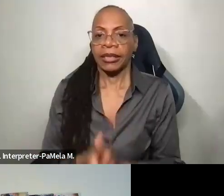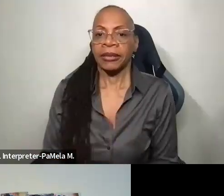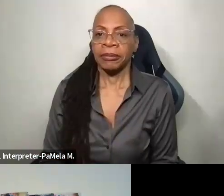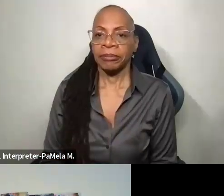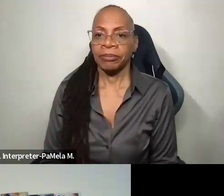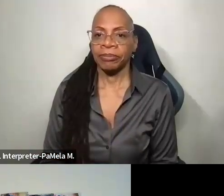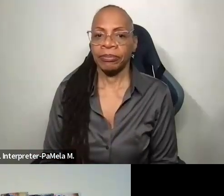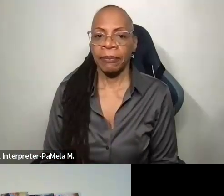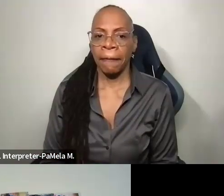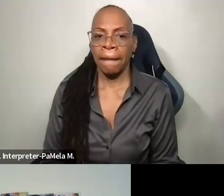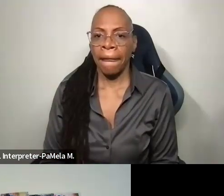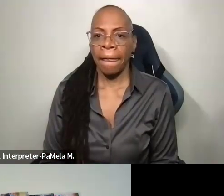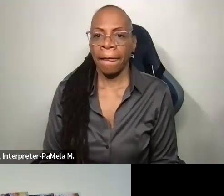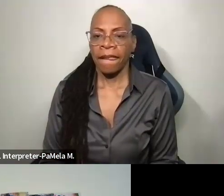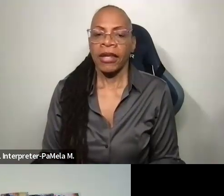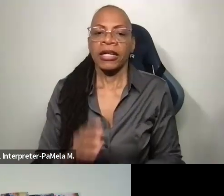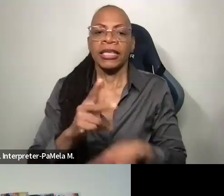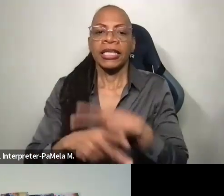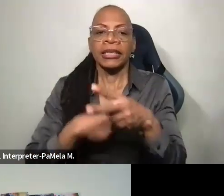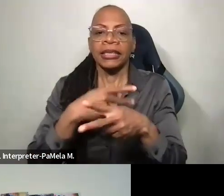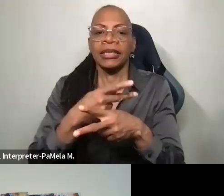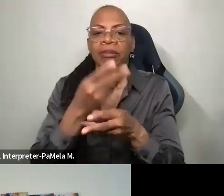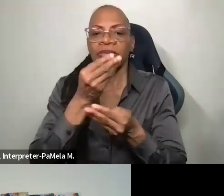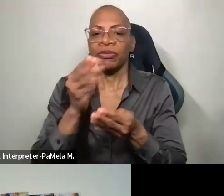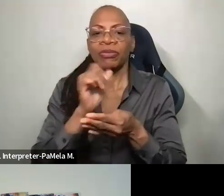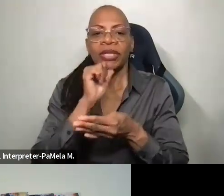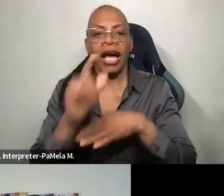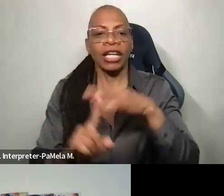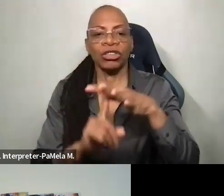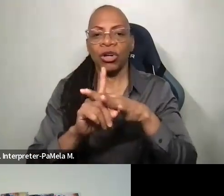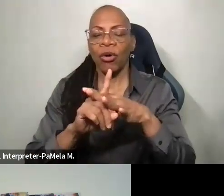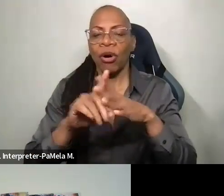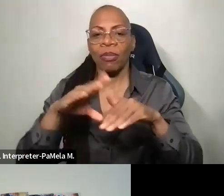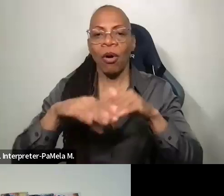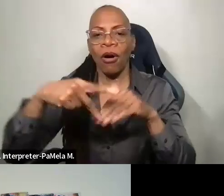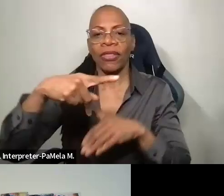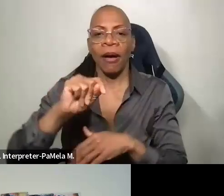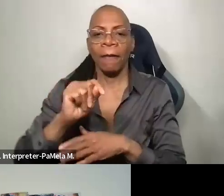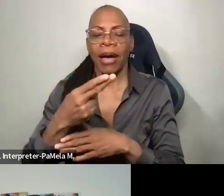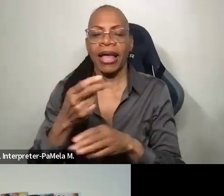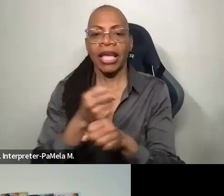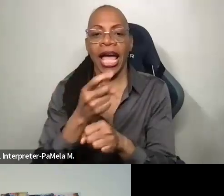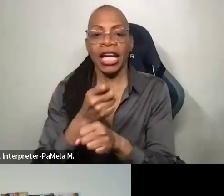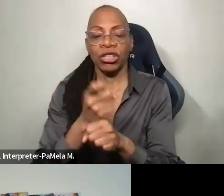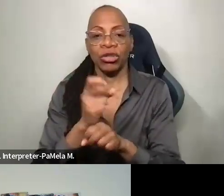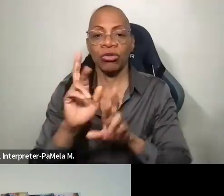I mean, that type of information isn't going to show up on the PATH annual report, and I don't know to what degree SAMHSA needs that information.